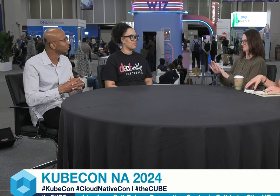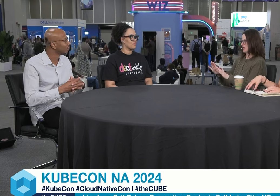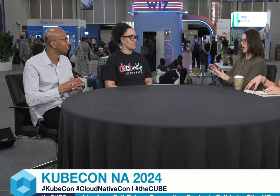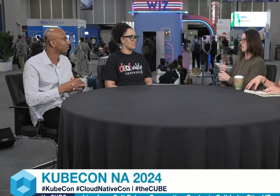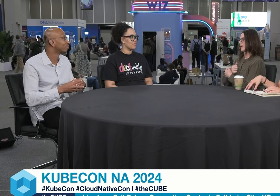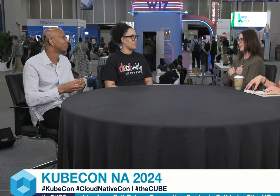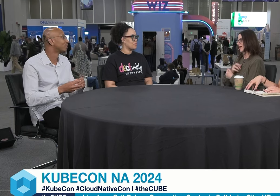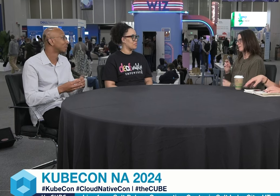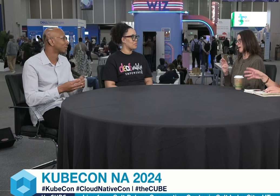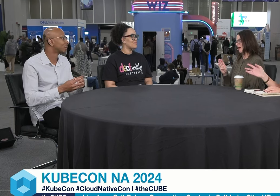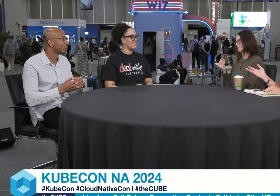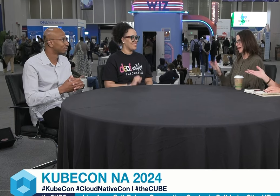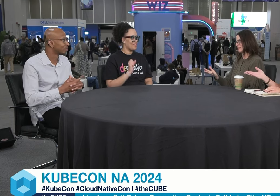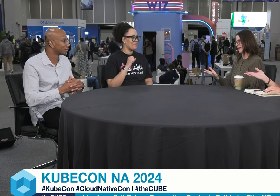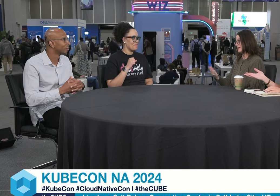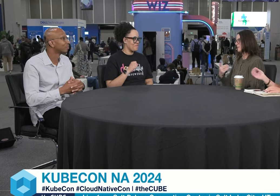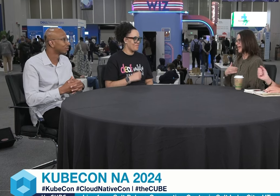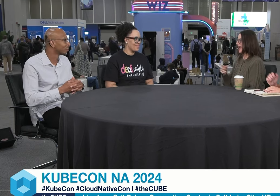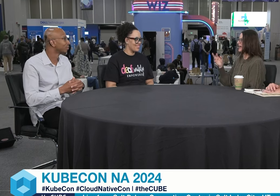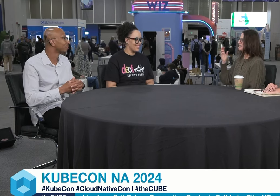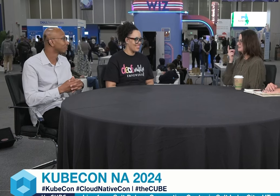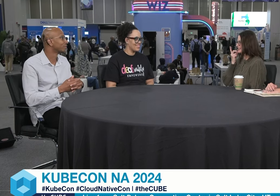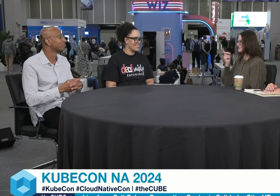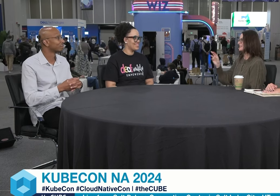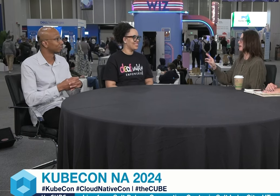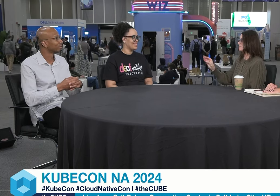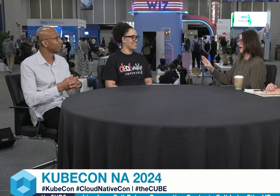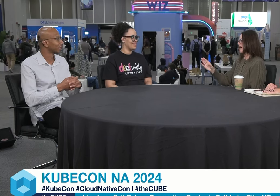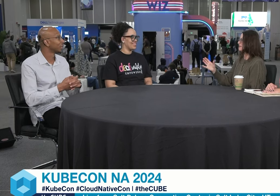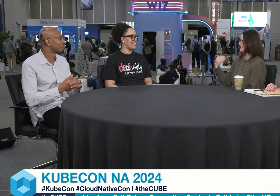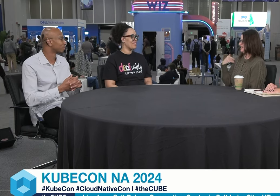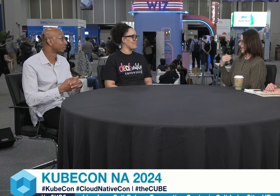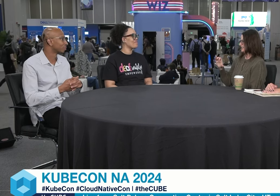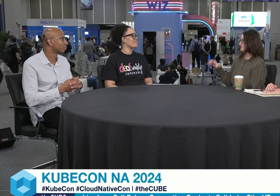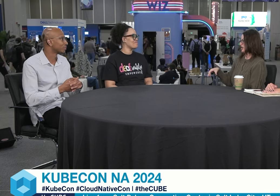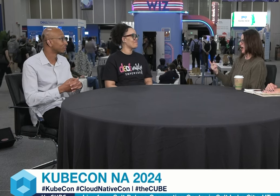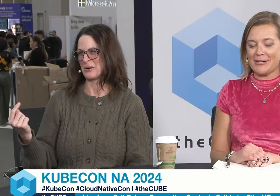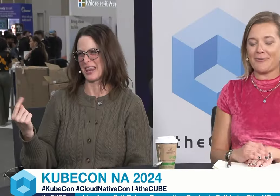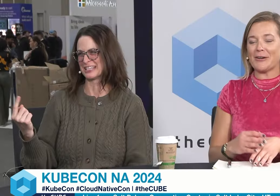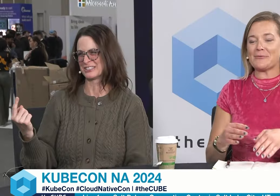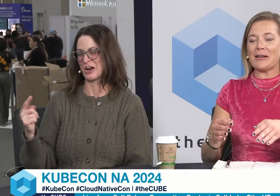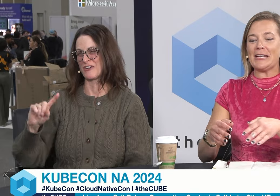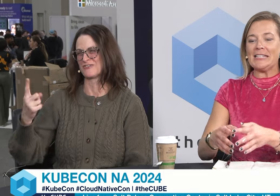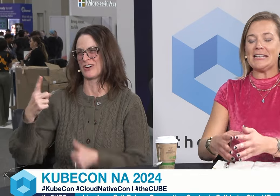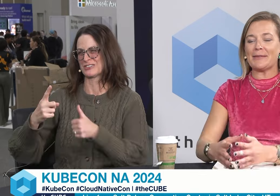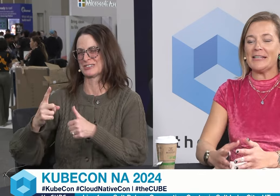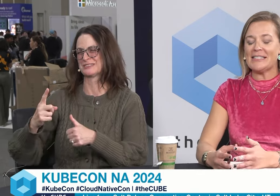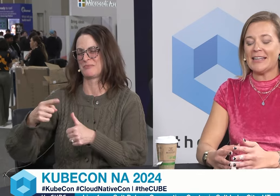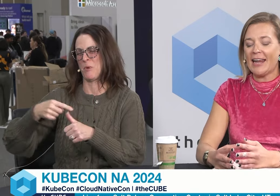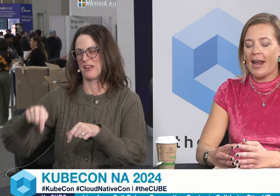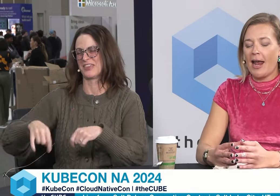We love Rob, by the way. We had Rob and Destiny on in Chicago last year. That was our first one of these segments.